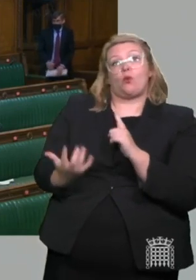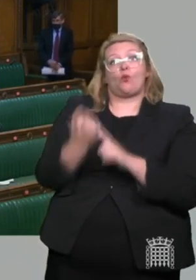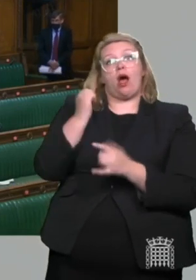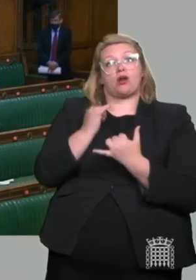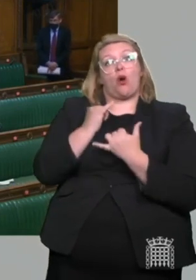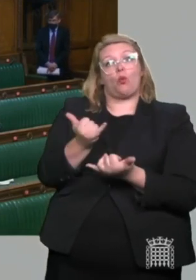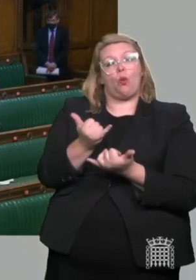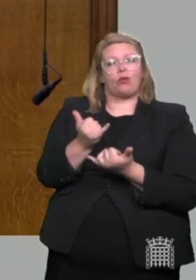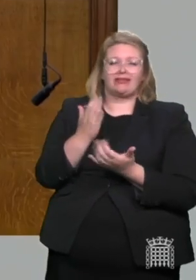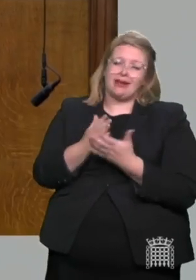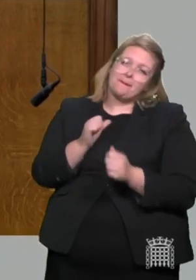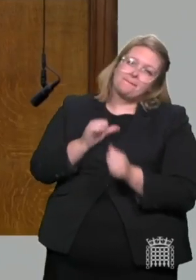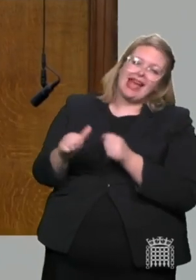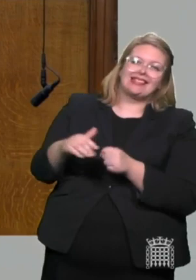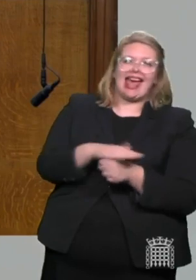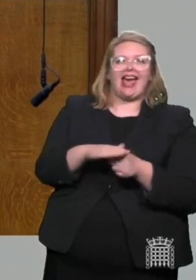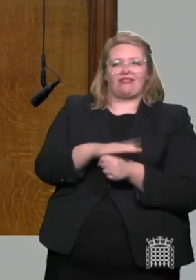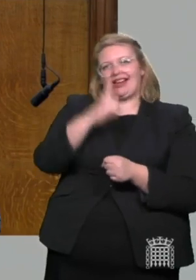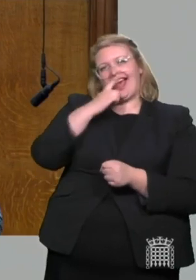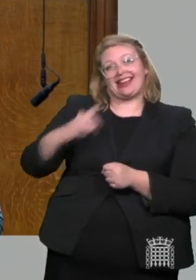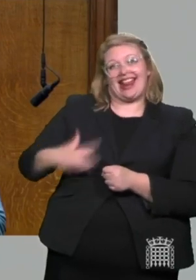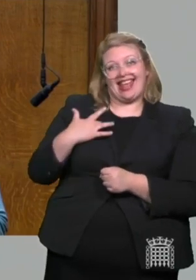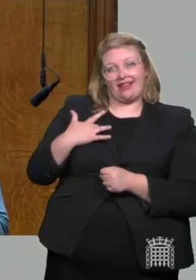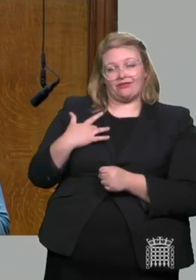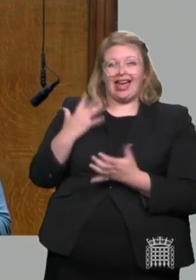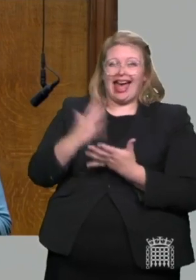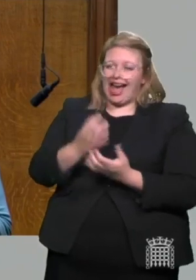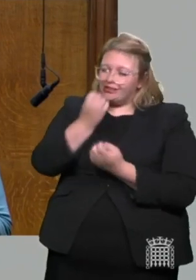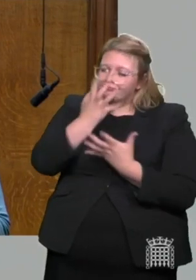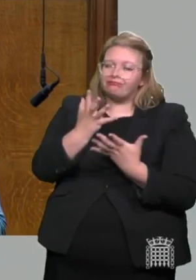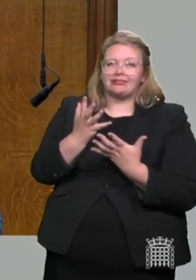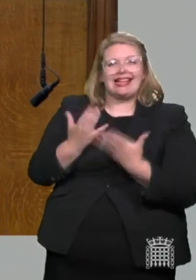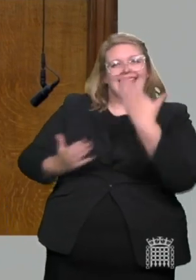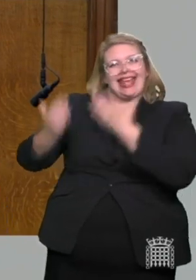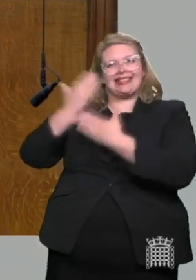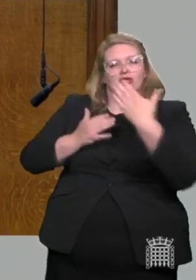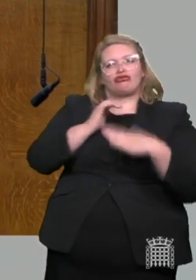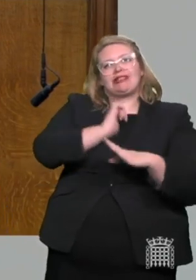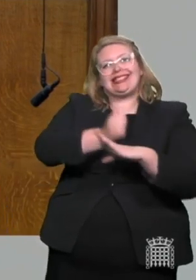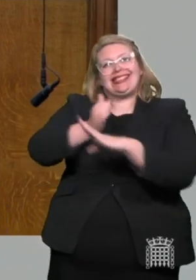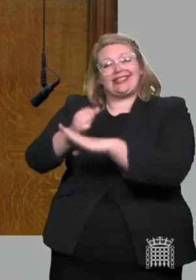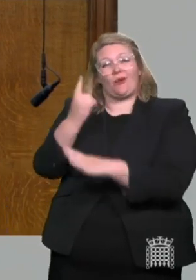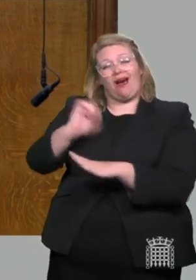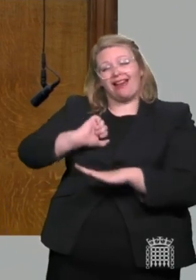there, including an historic lamp standard that was erected to celebrate Queen Victoria’s diamond